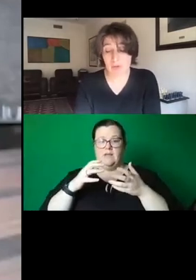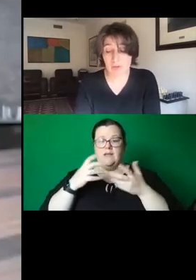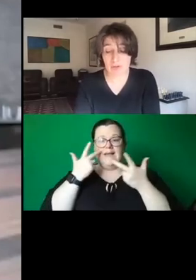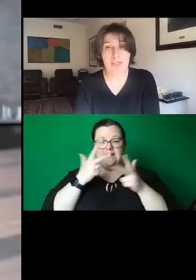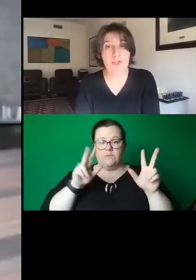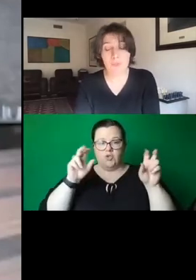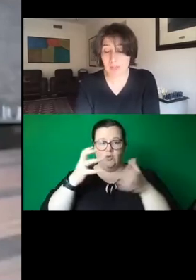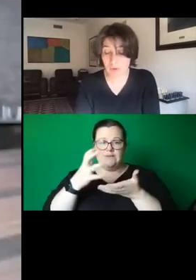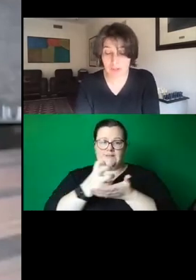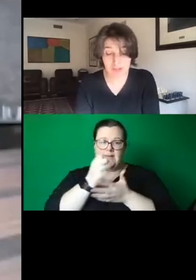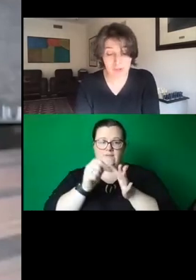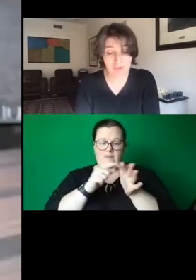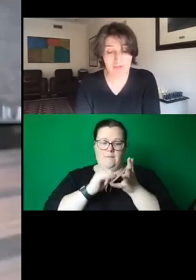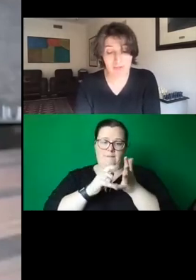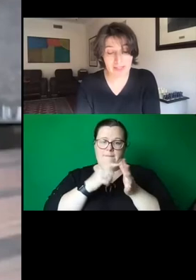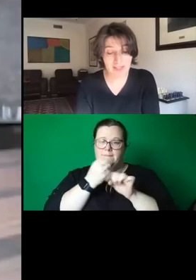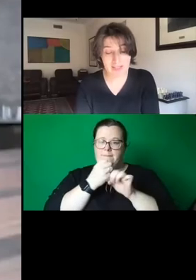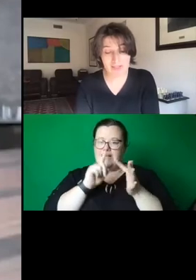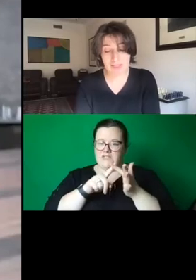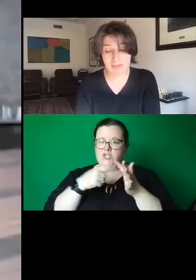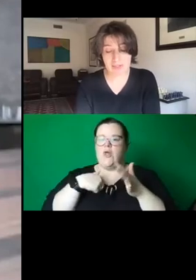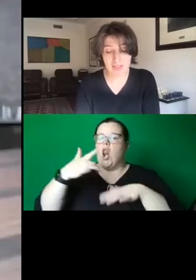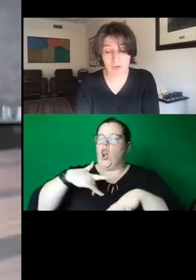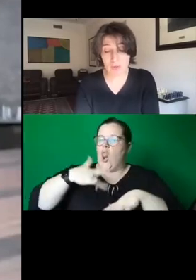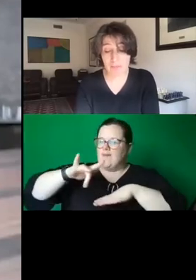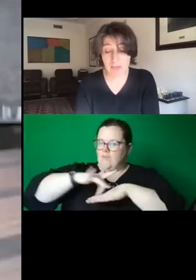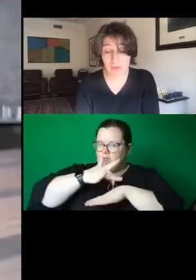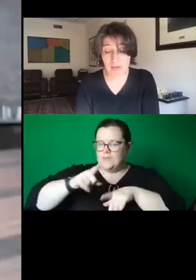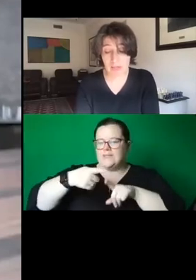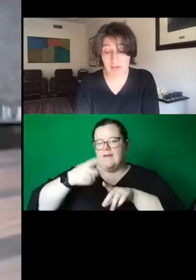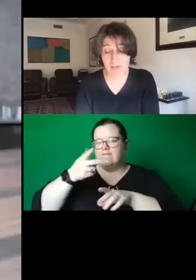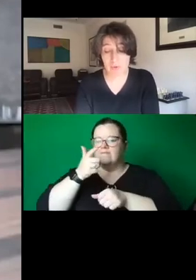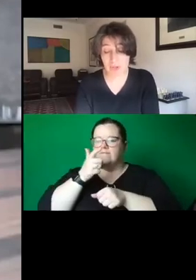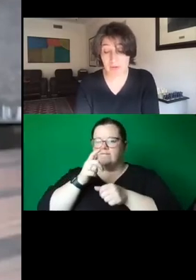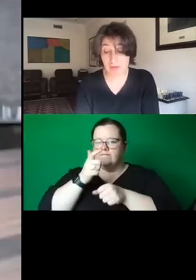thank you to my rock of a friend artist chris ventana who helped me to carry out this project